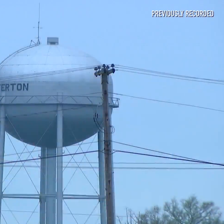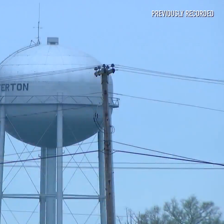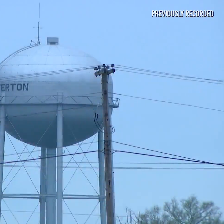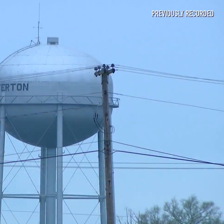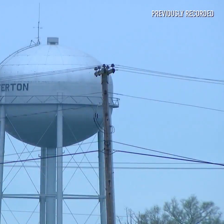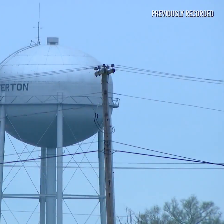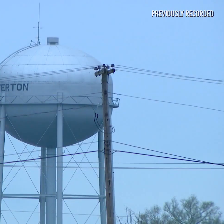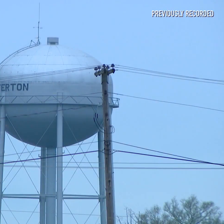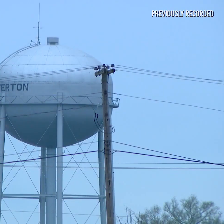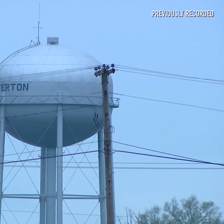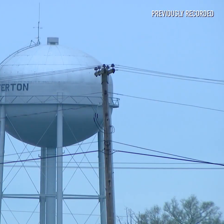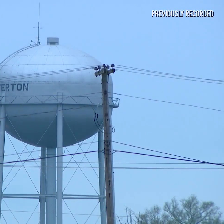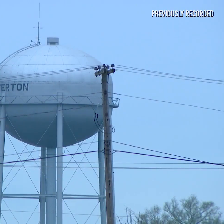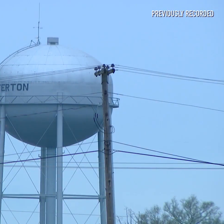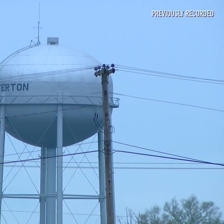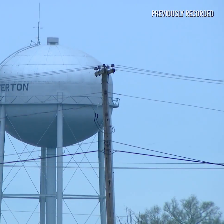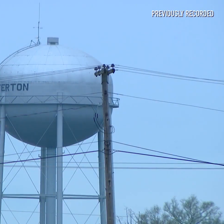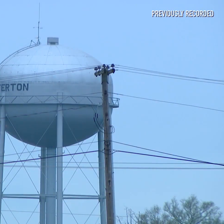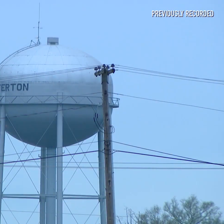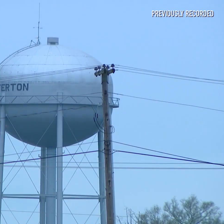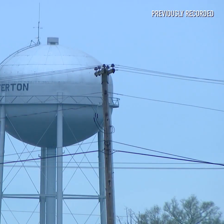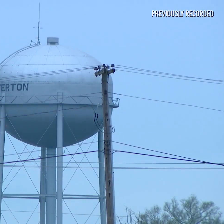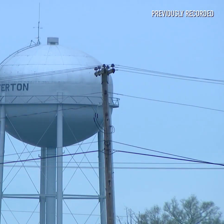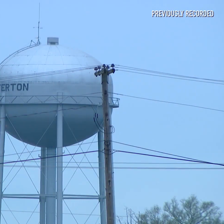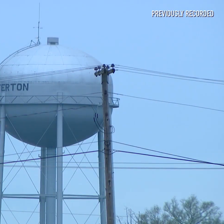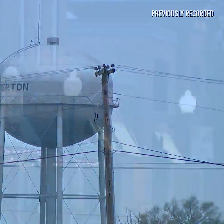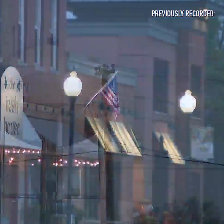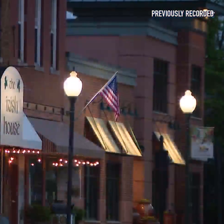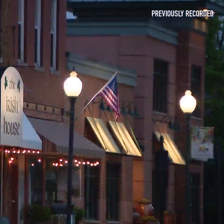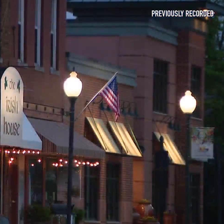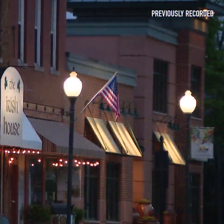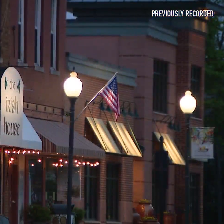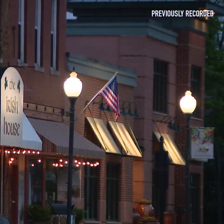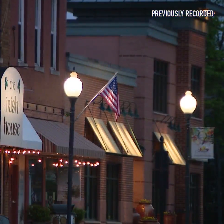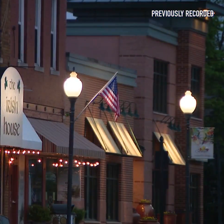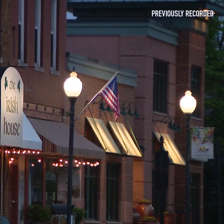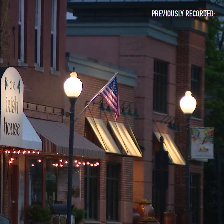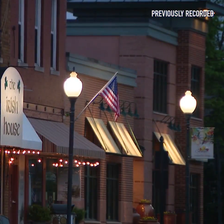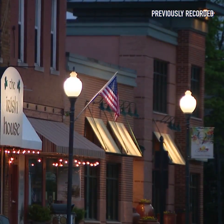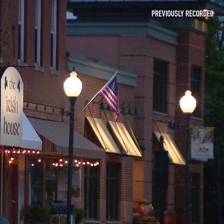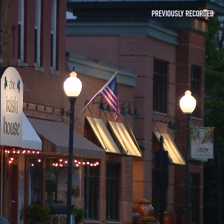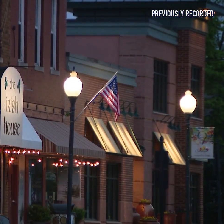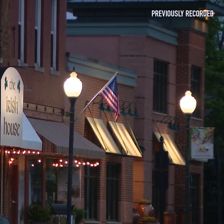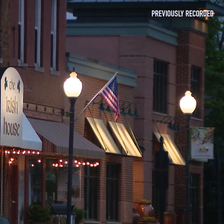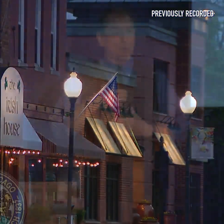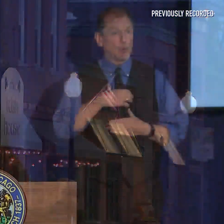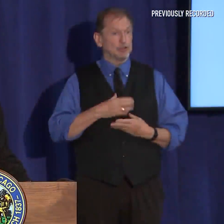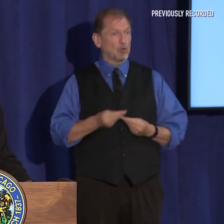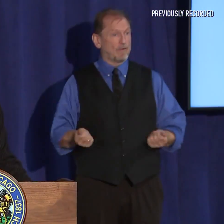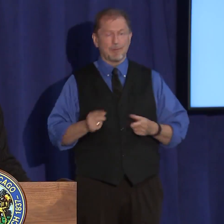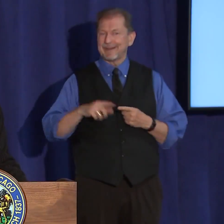WITH THE POSITIVITY RATE OF 17%. THE CITY ALSO ADDED ALASKA BUT REMOVED GEORGIA AND TEXAS.